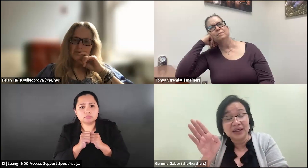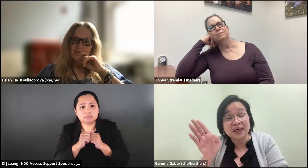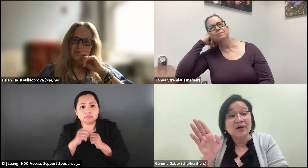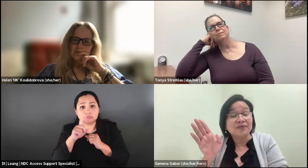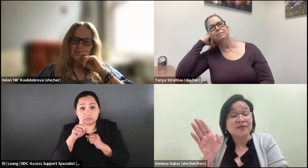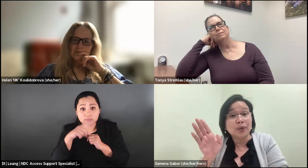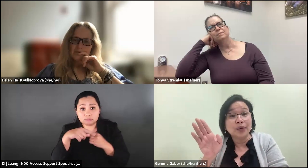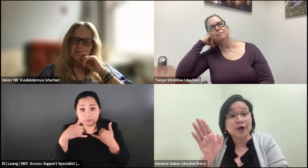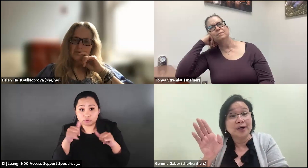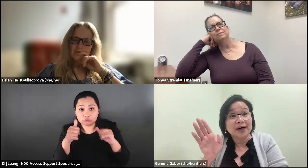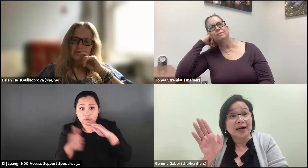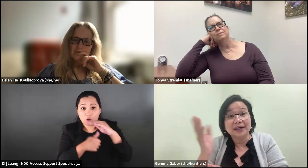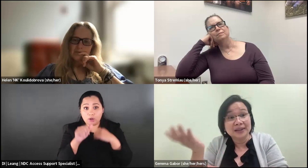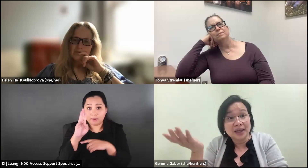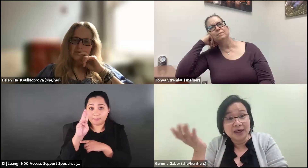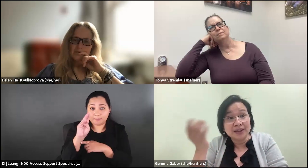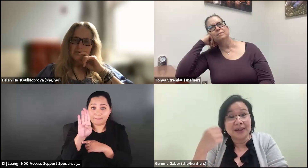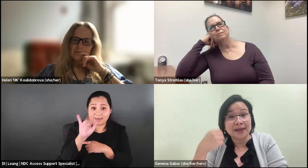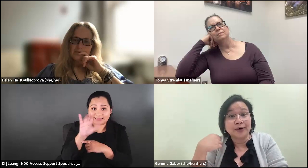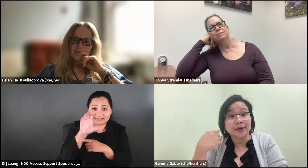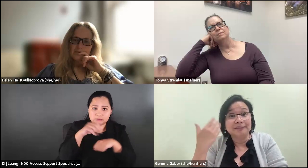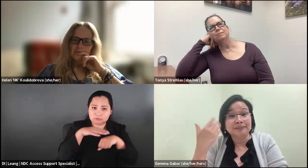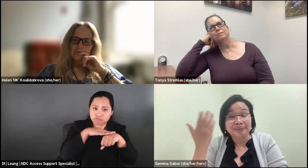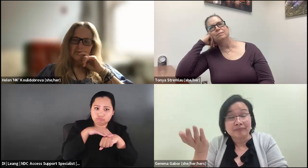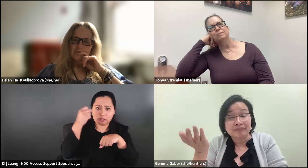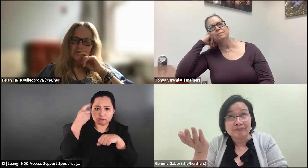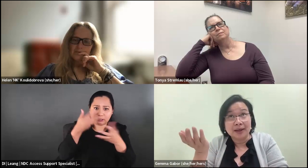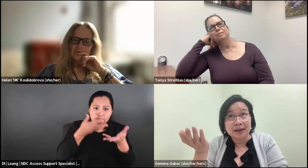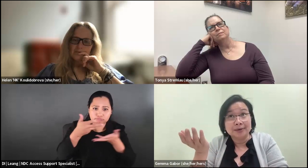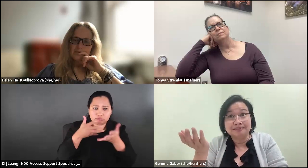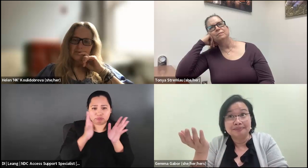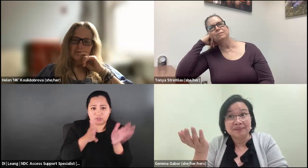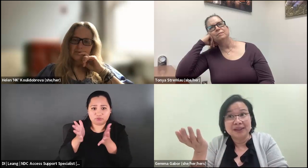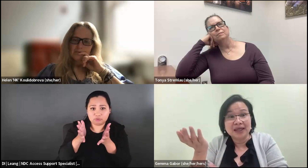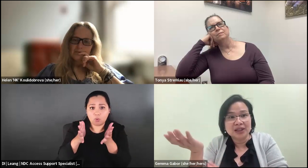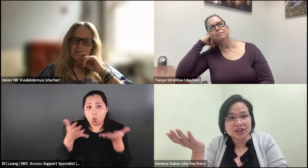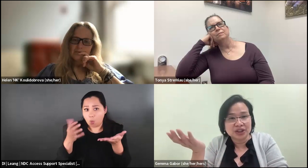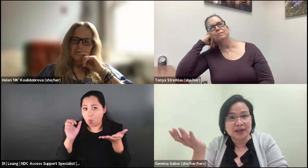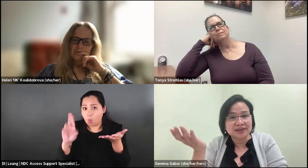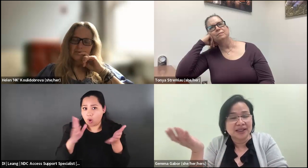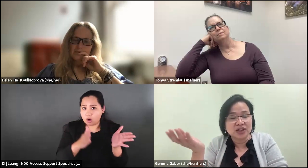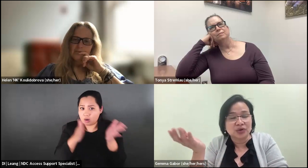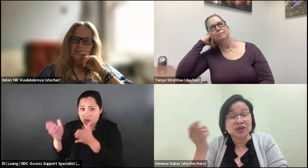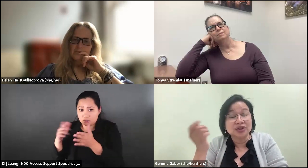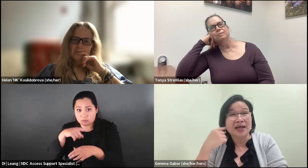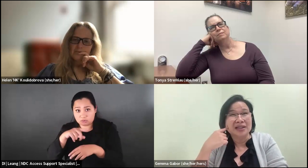ready for an academic or English session.